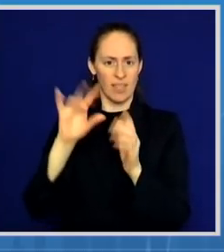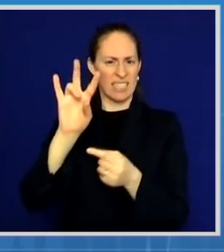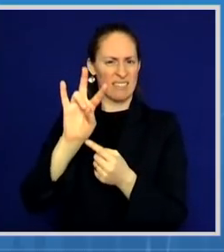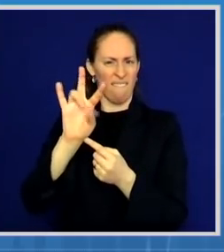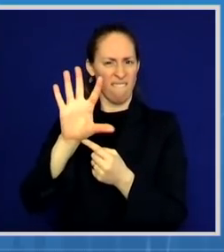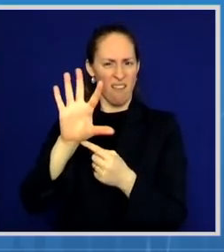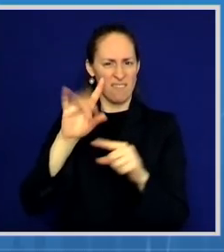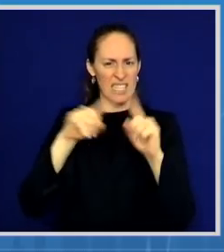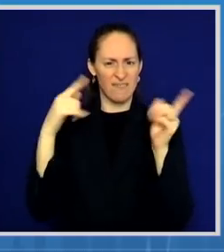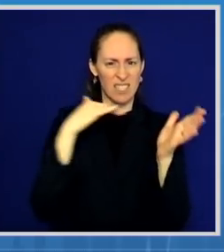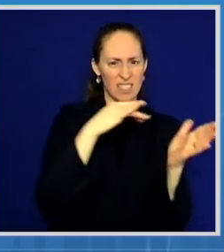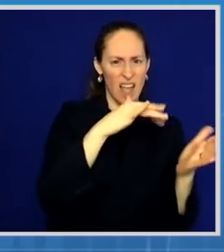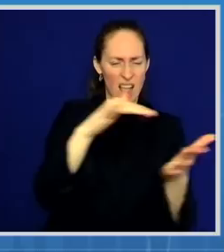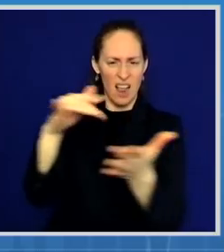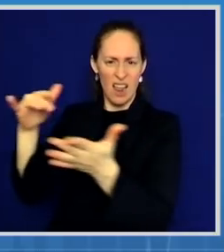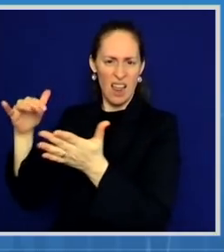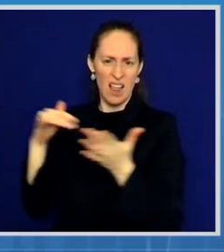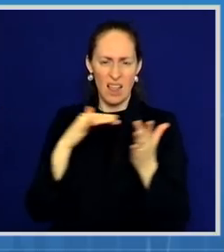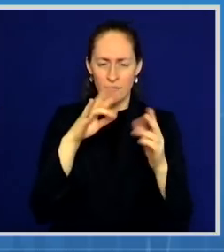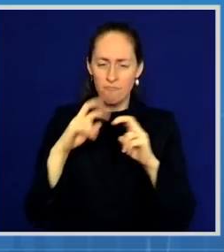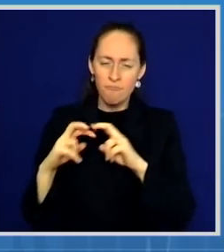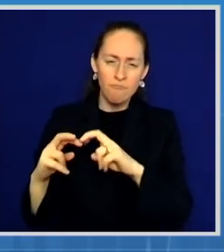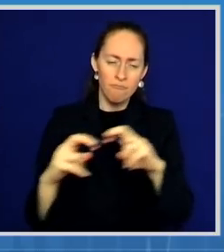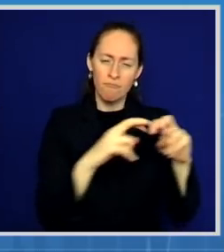the national SARS-CoV2 strain surveillance system,